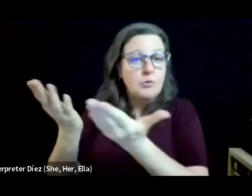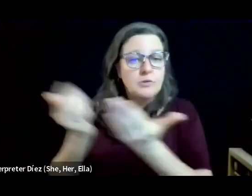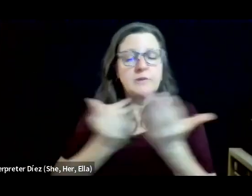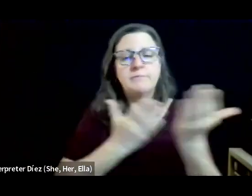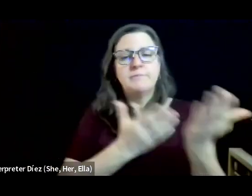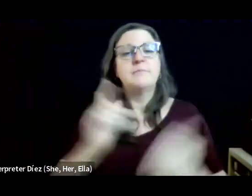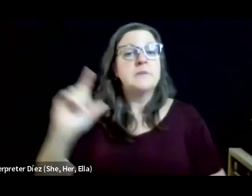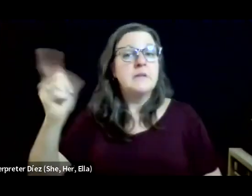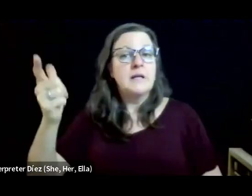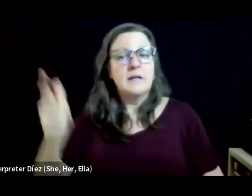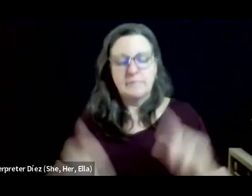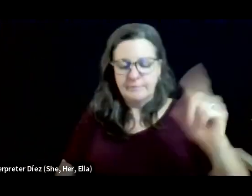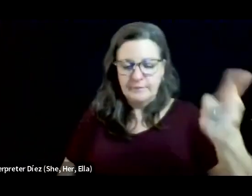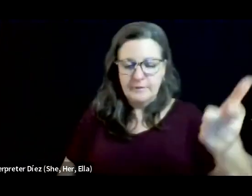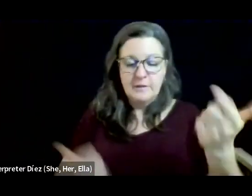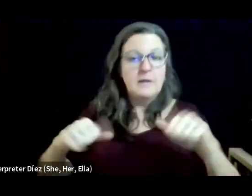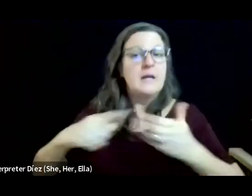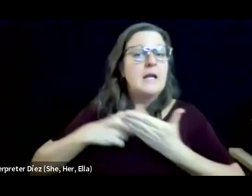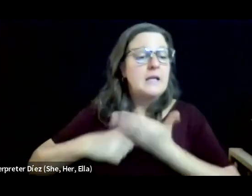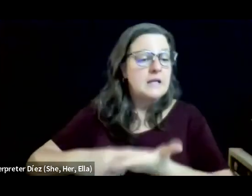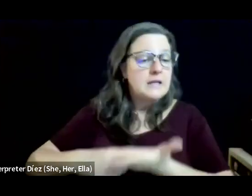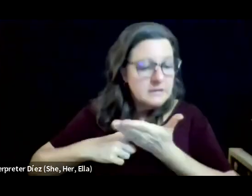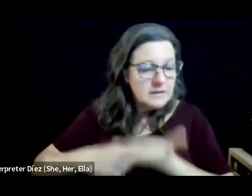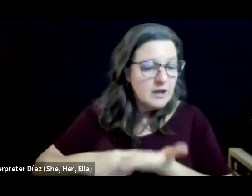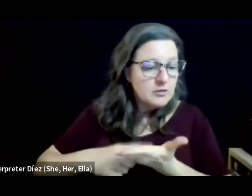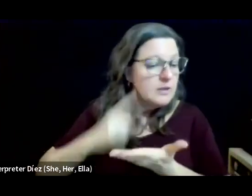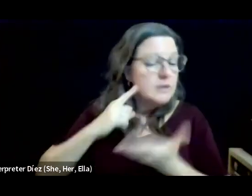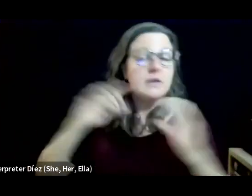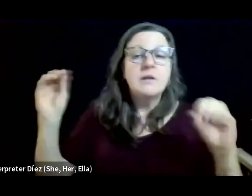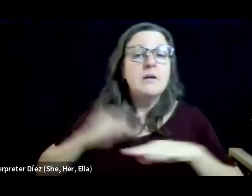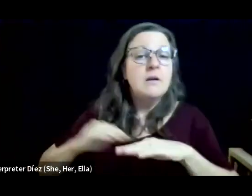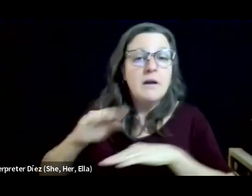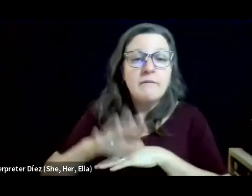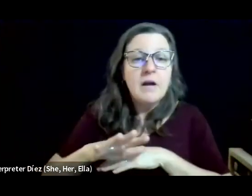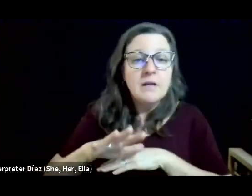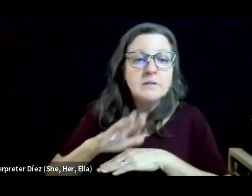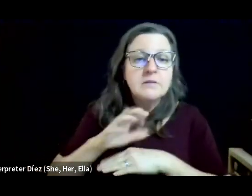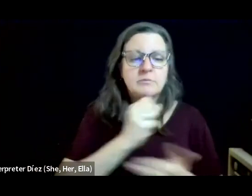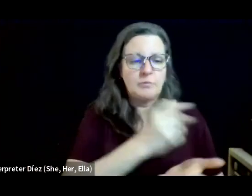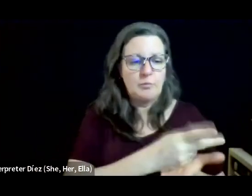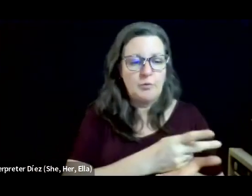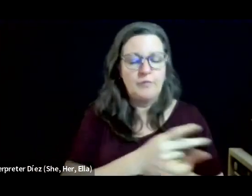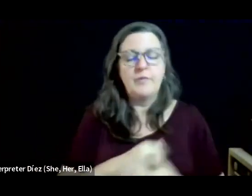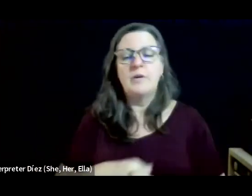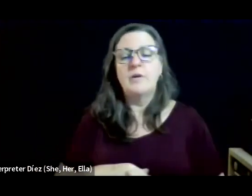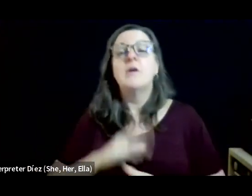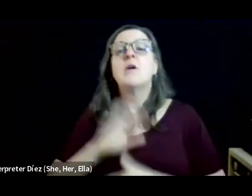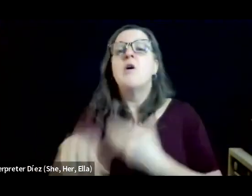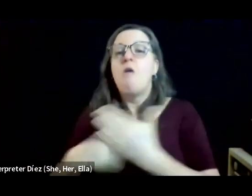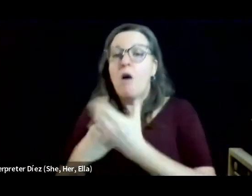Alright. Any discussion? Hearing none advice? [Approved.] Okay. All in favor? [Aye.]